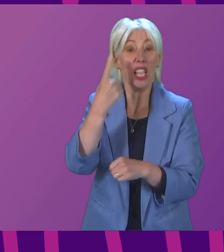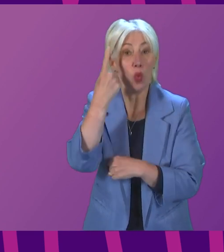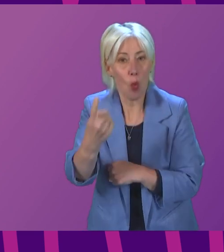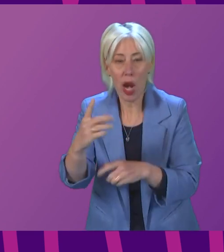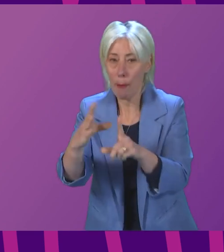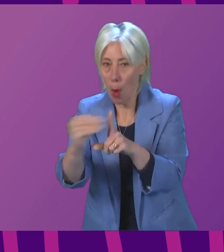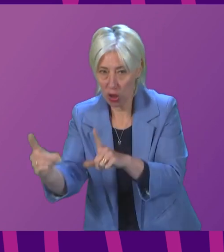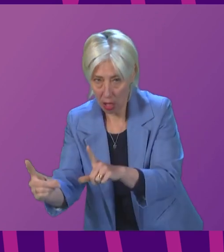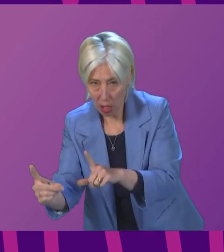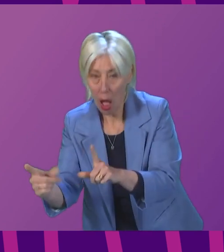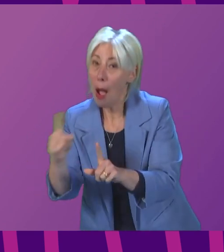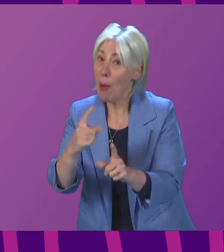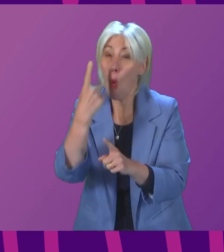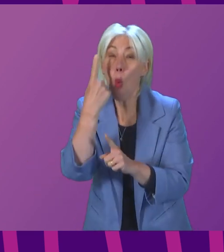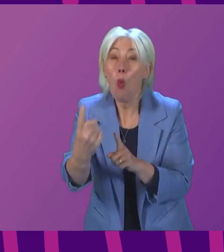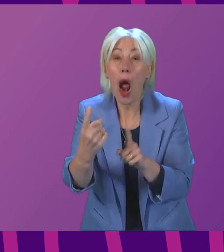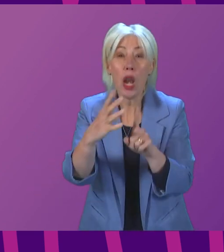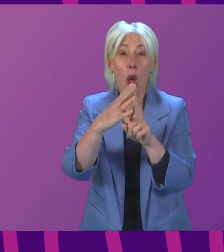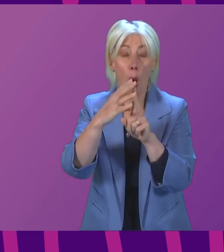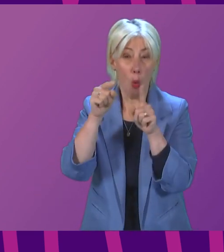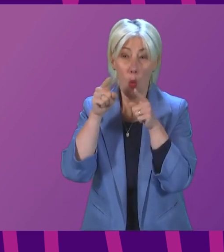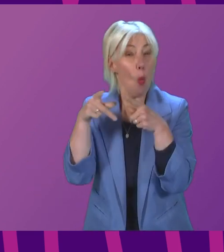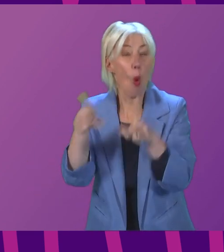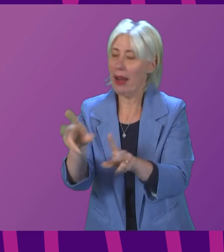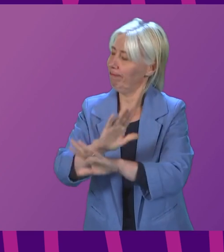However, no single approach will fit all areas and circumstances.